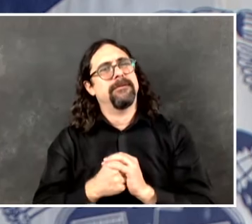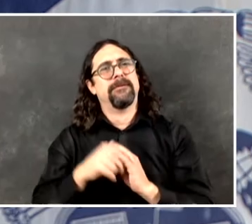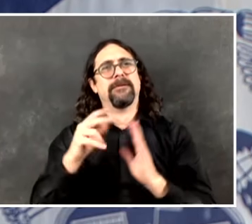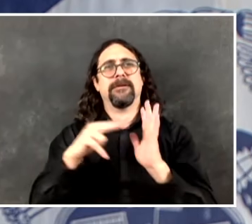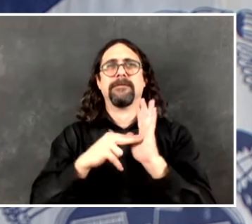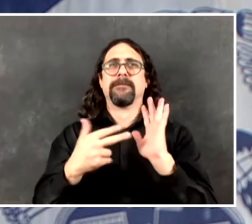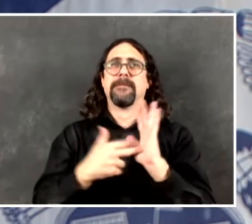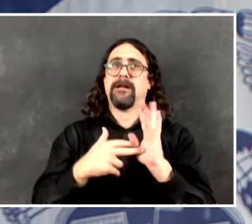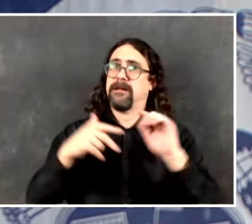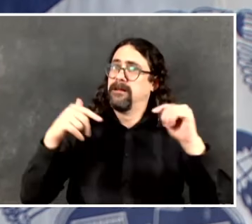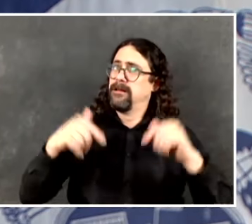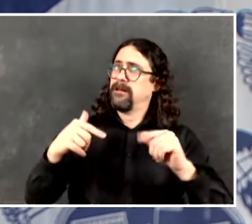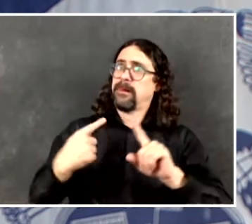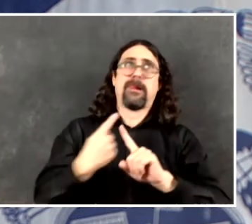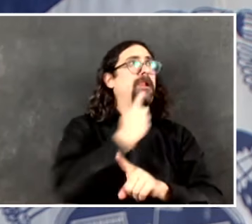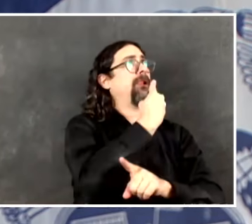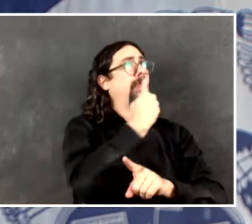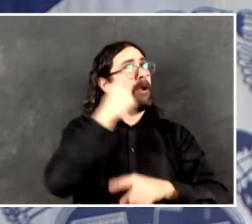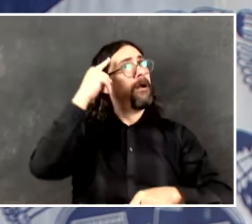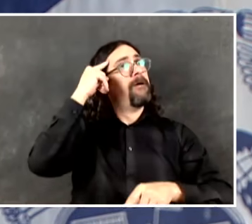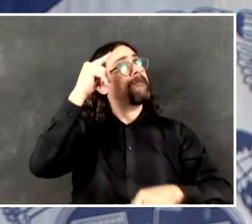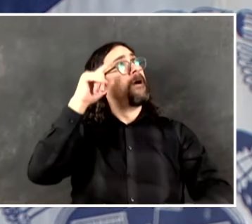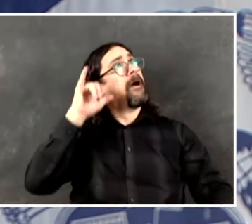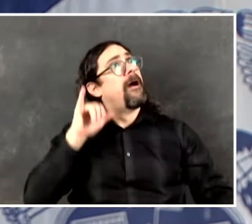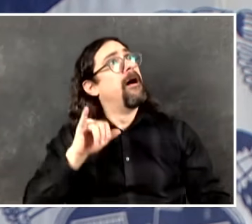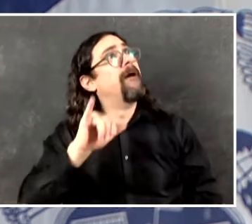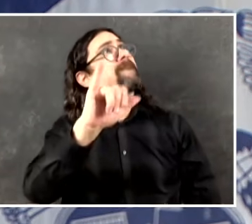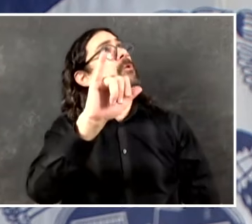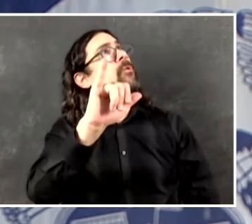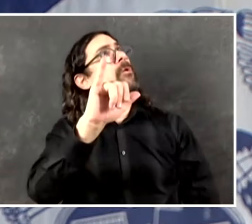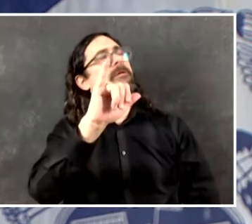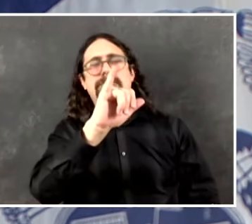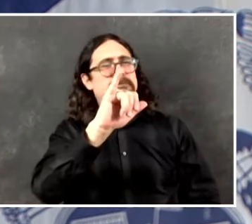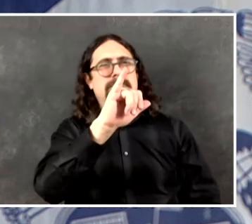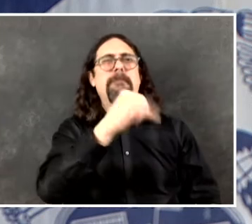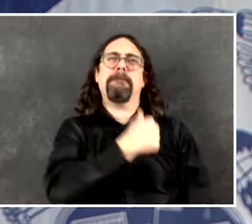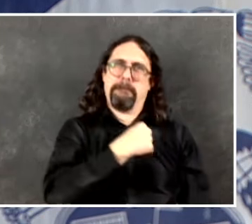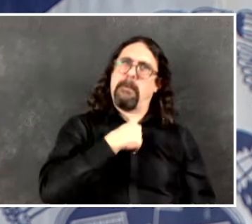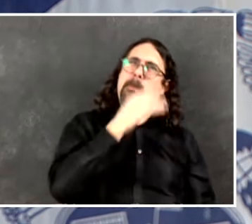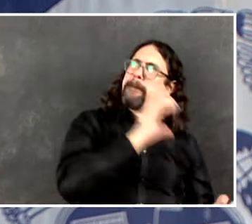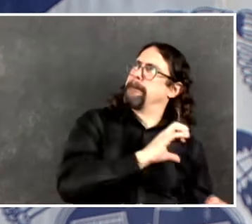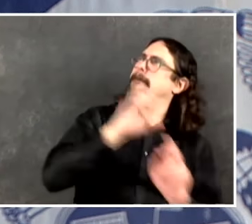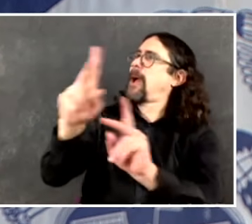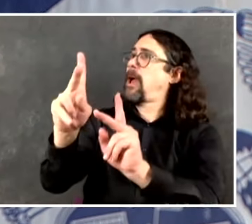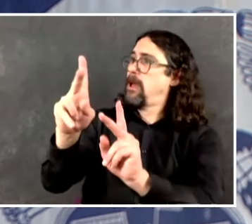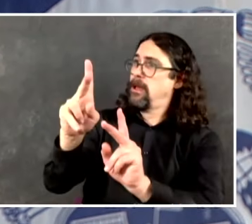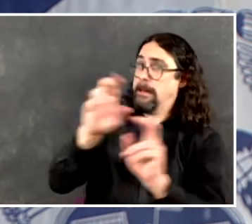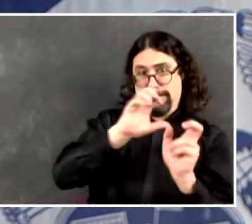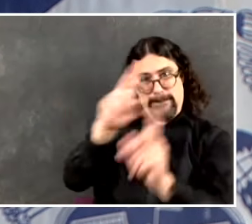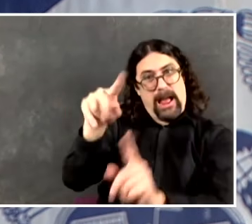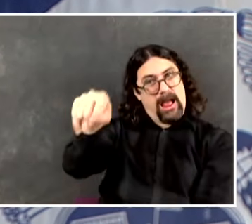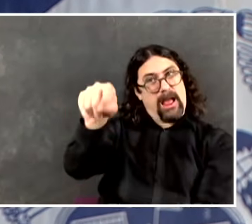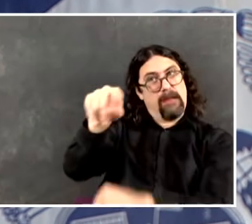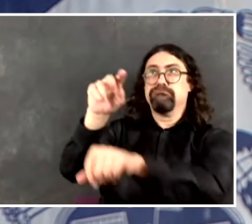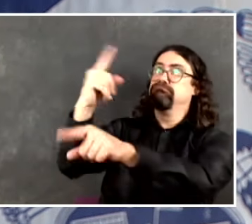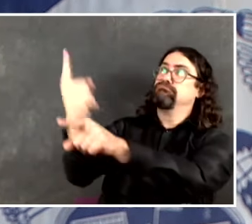NORMAL. WE WILL COME BACK. WE WILL BE A GREAT CITY. WE ALWAYS HAVE BEEN A GREAT CITY! WILL WE BE NORMAL